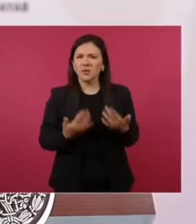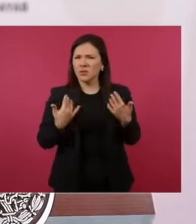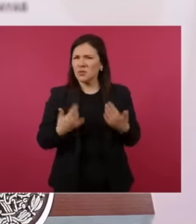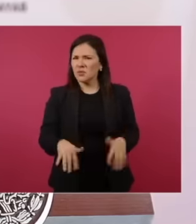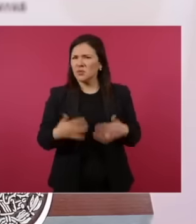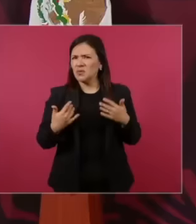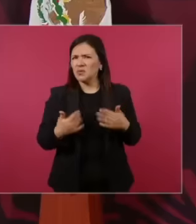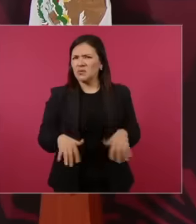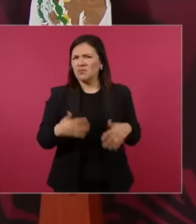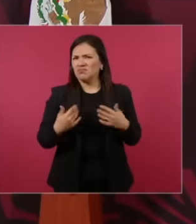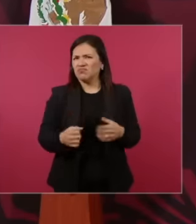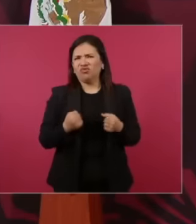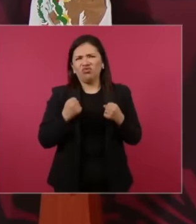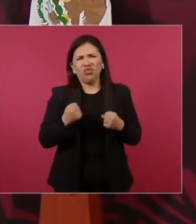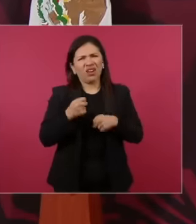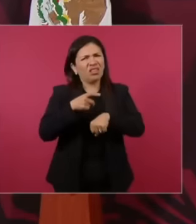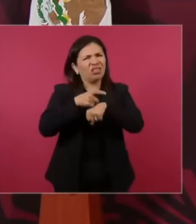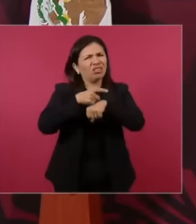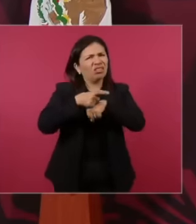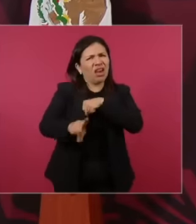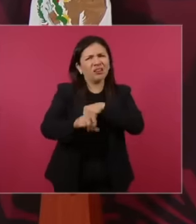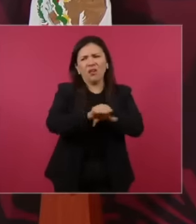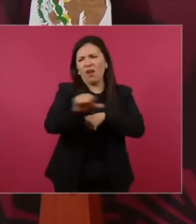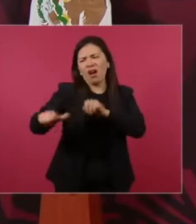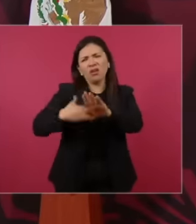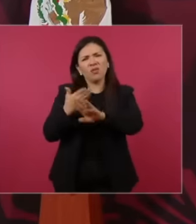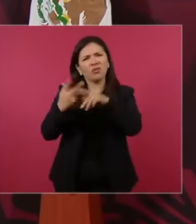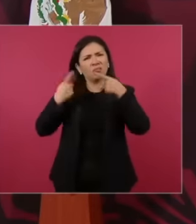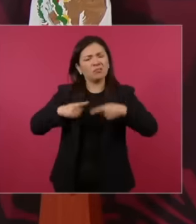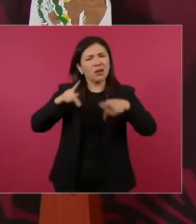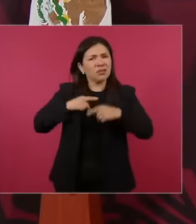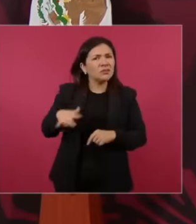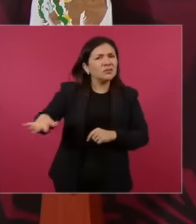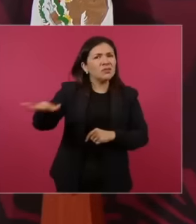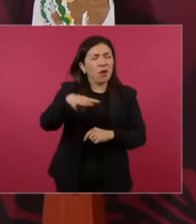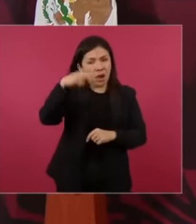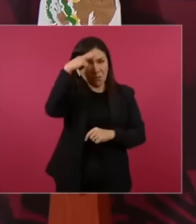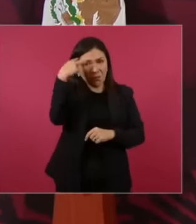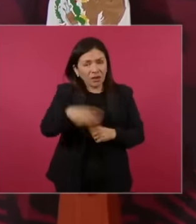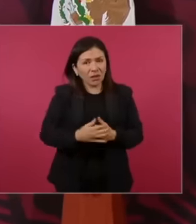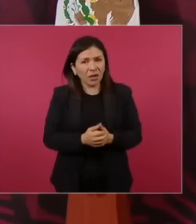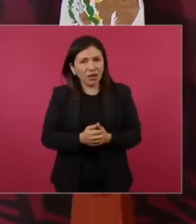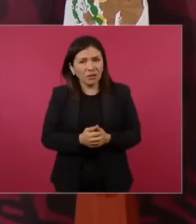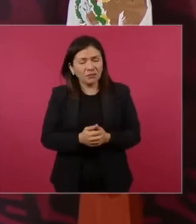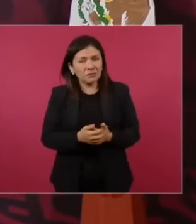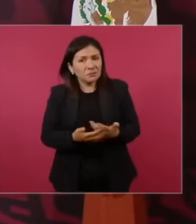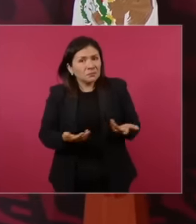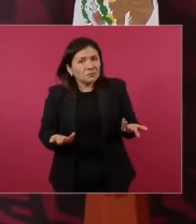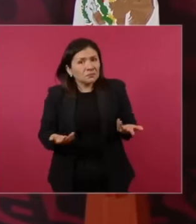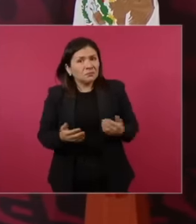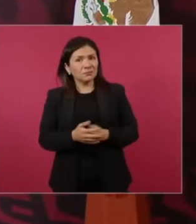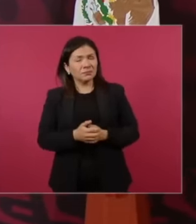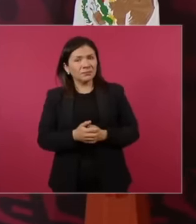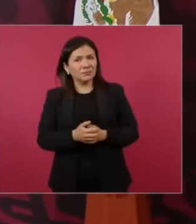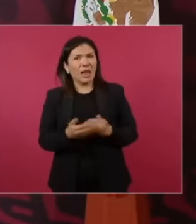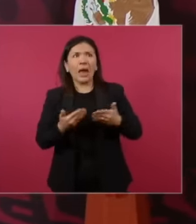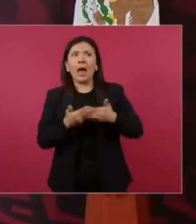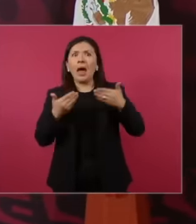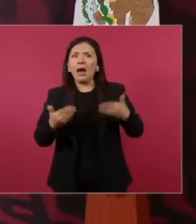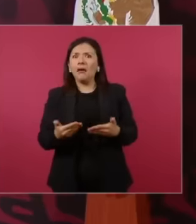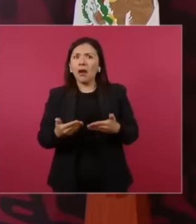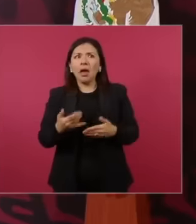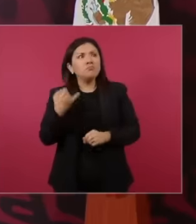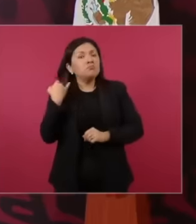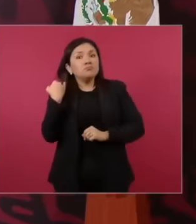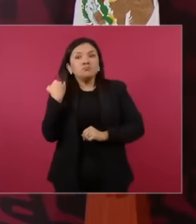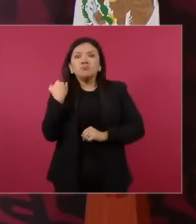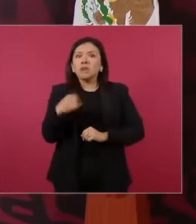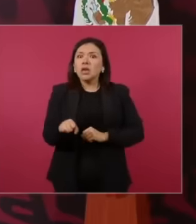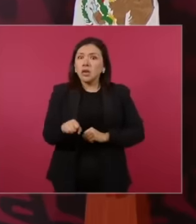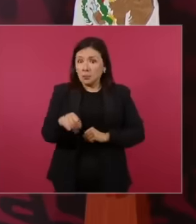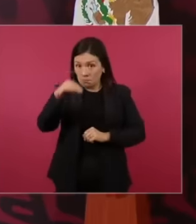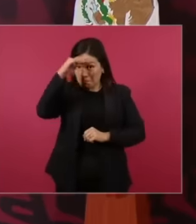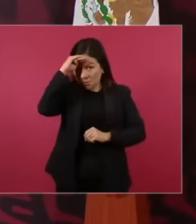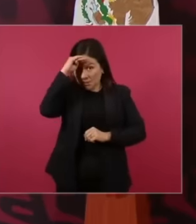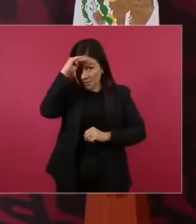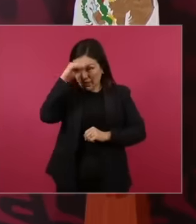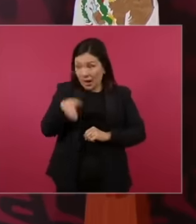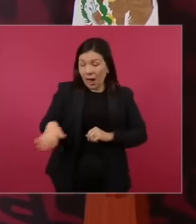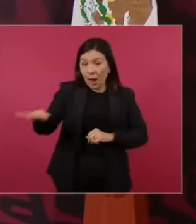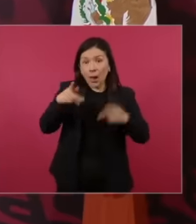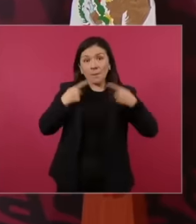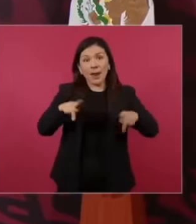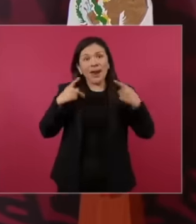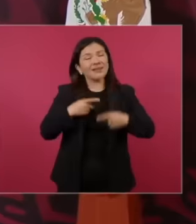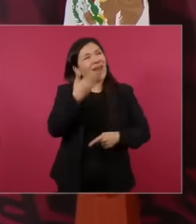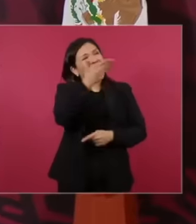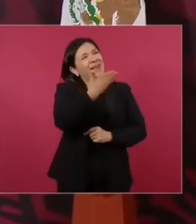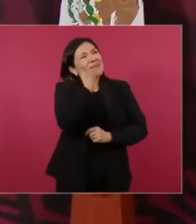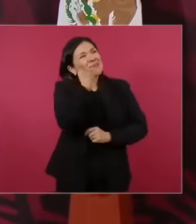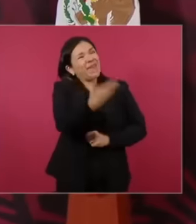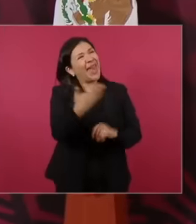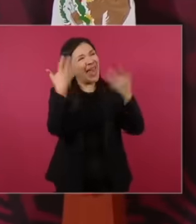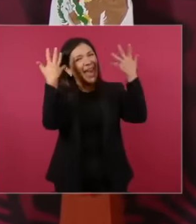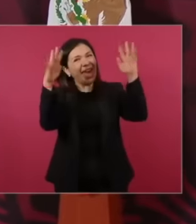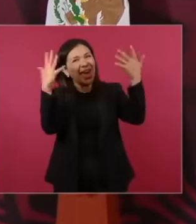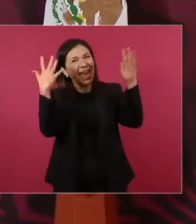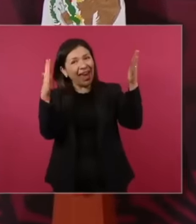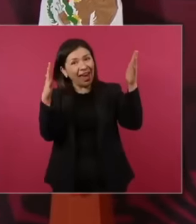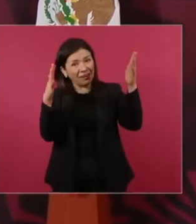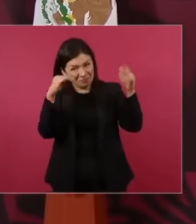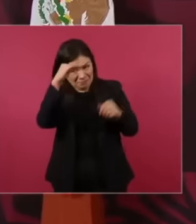damage to the people of Mexico and what did they expect now? that the people applauded them and this,